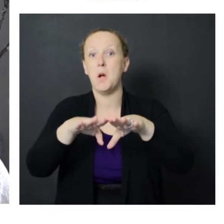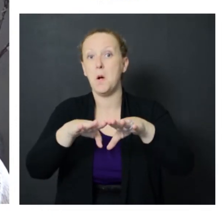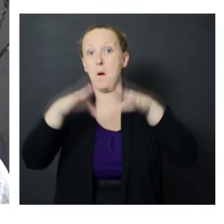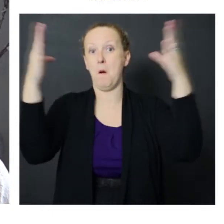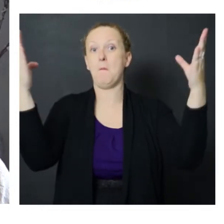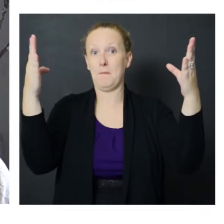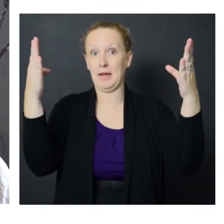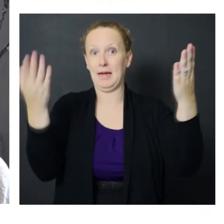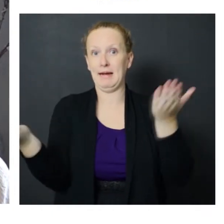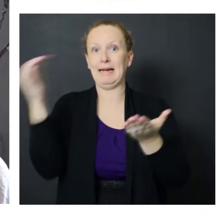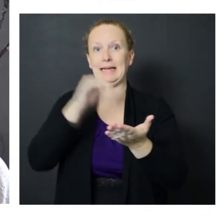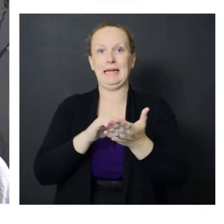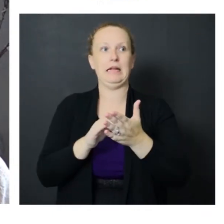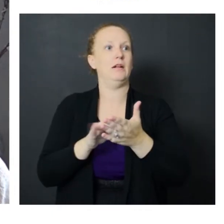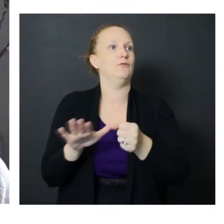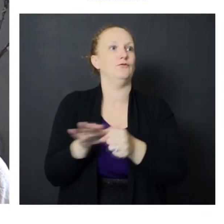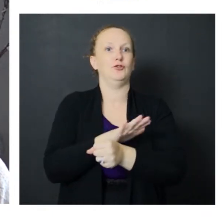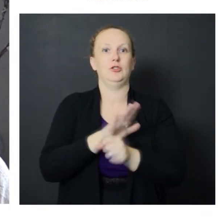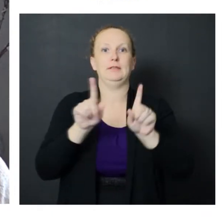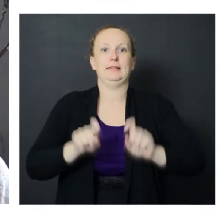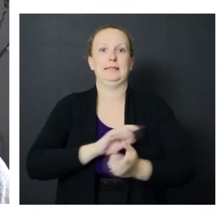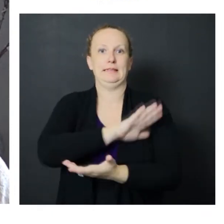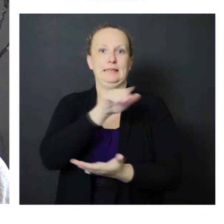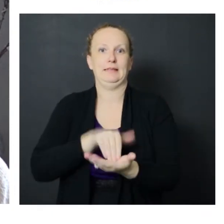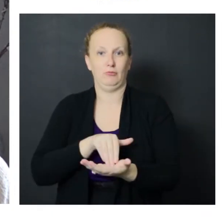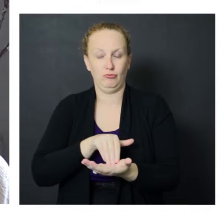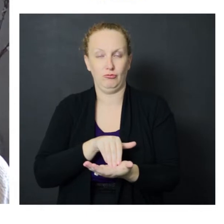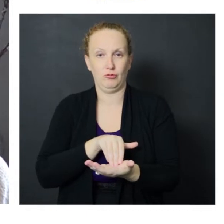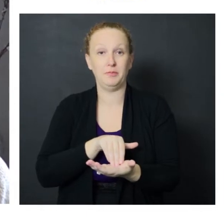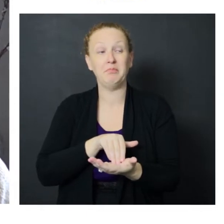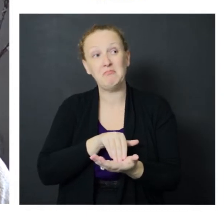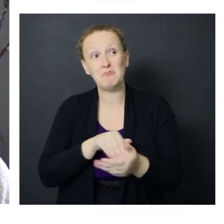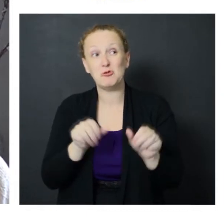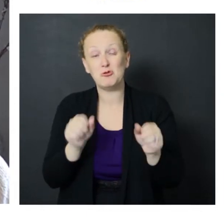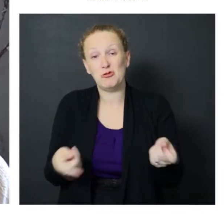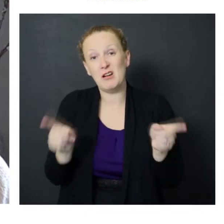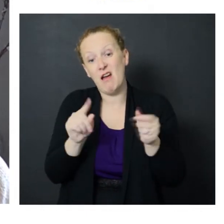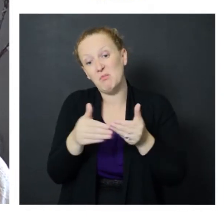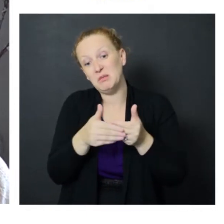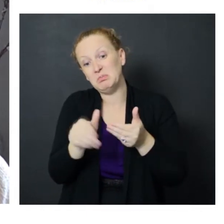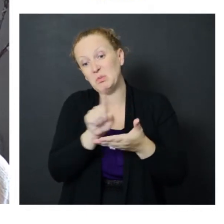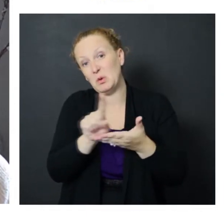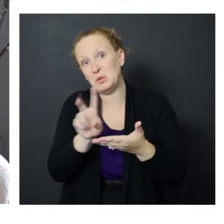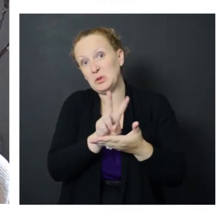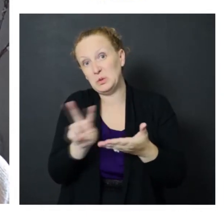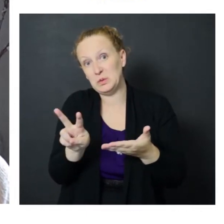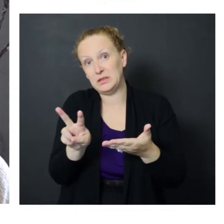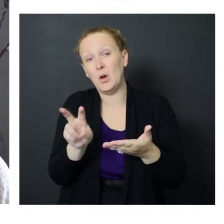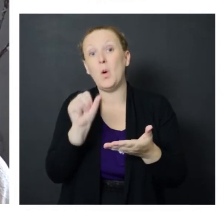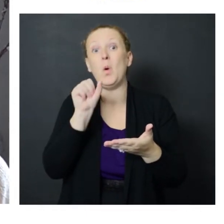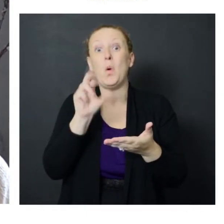could happen in the next couple of weeks, um, or until they conclude this study. One